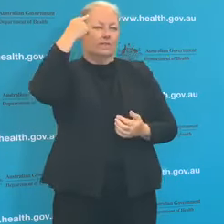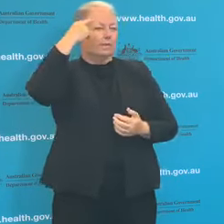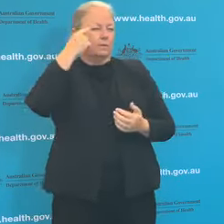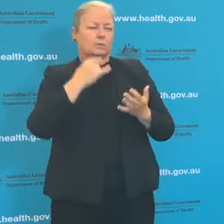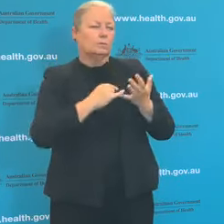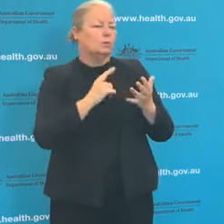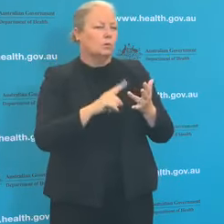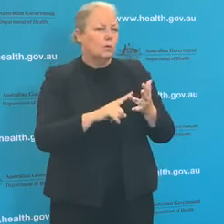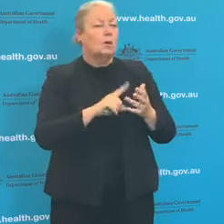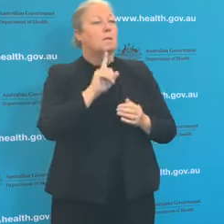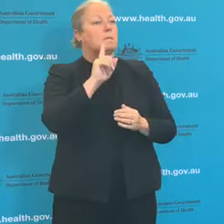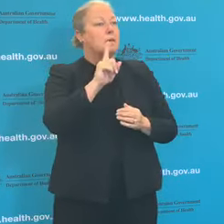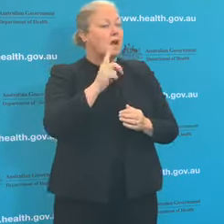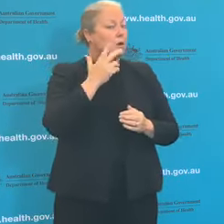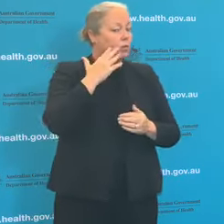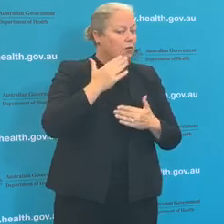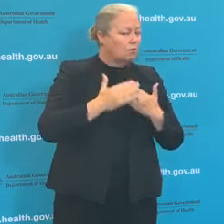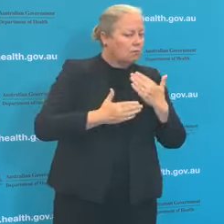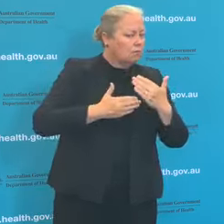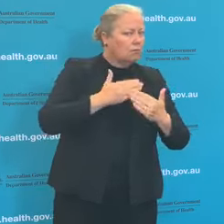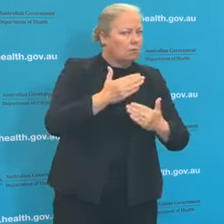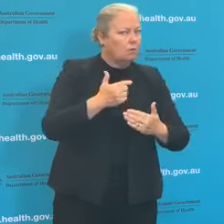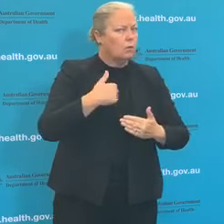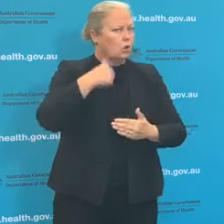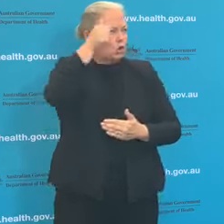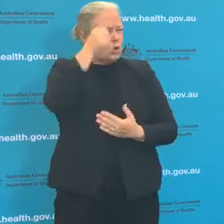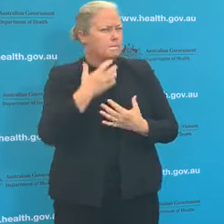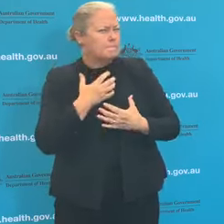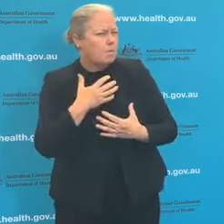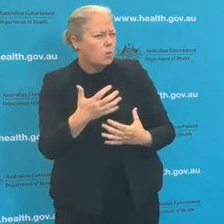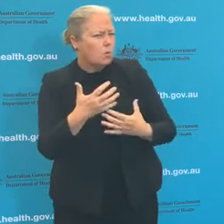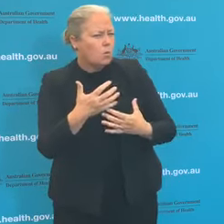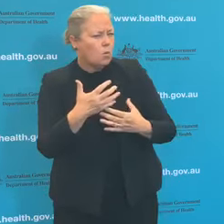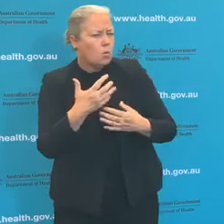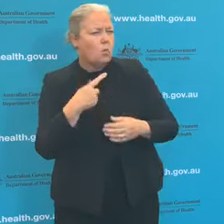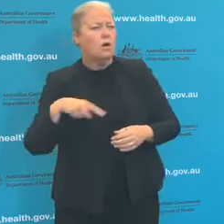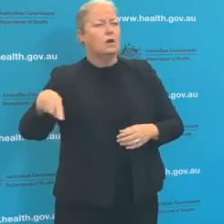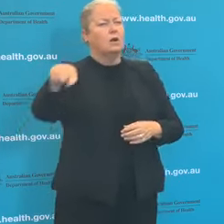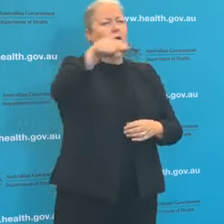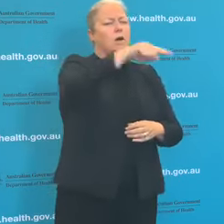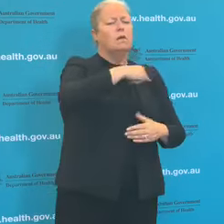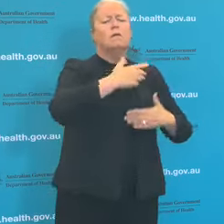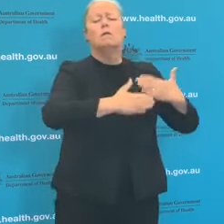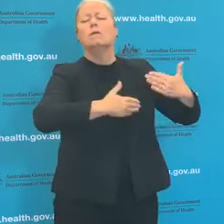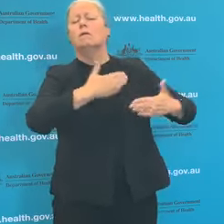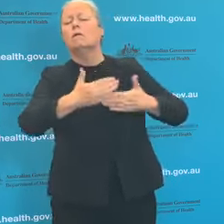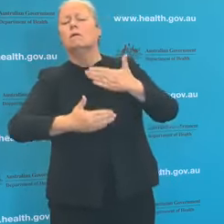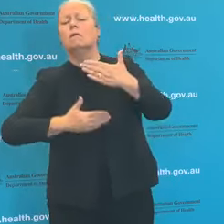confident and as people start behaving differently, we can start to do more. So I